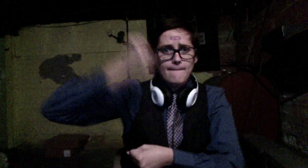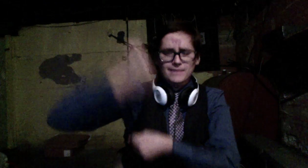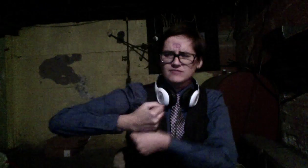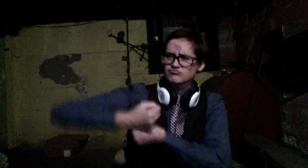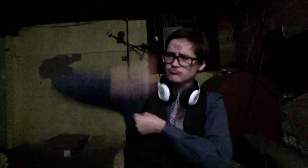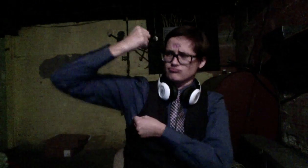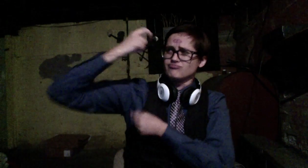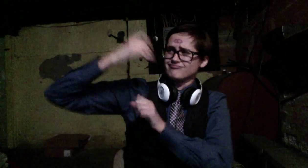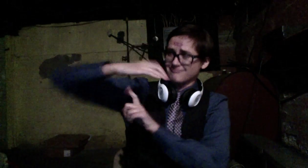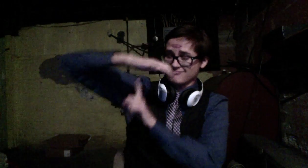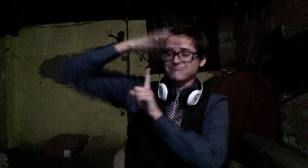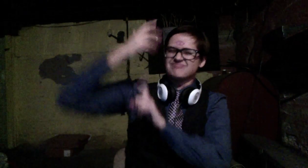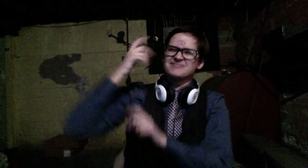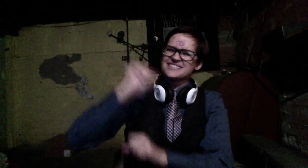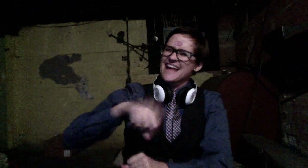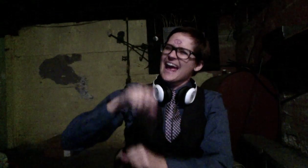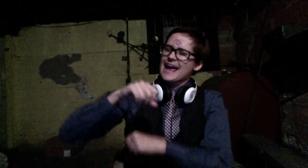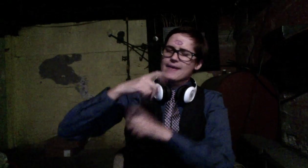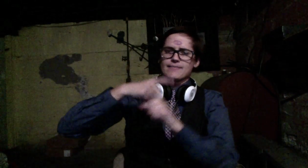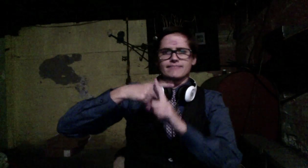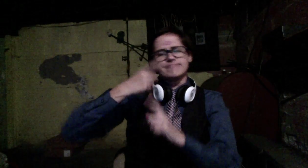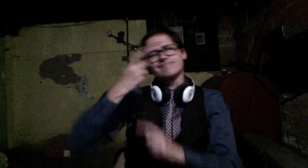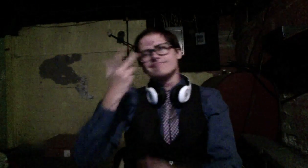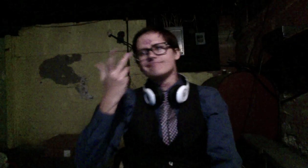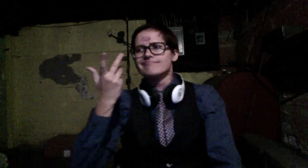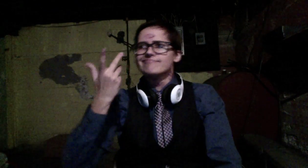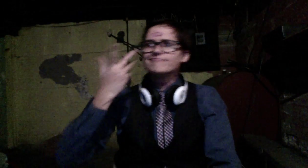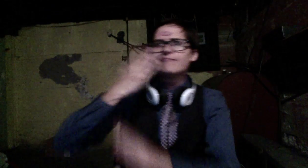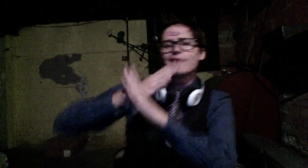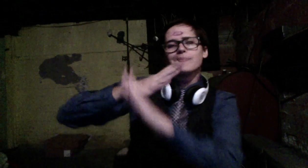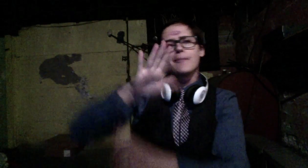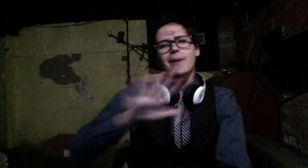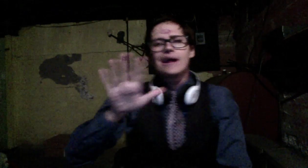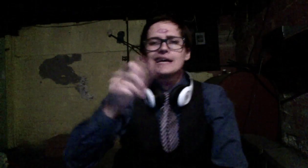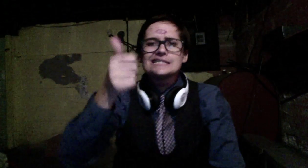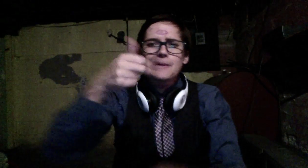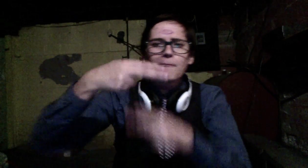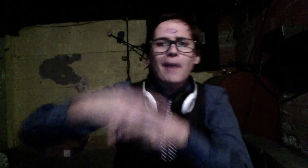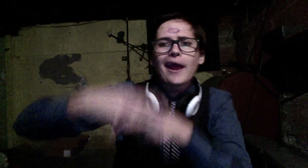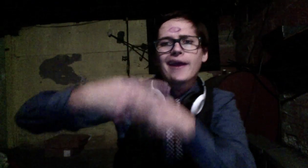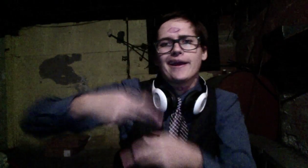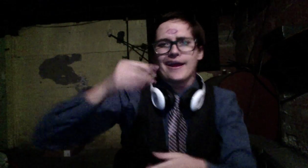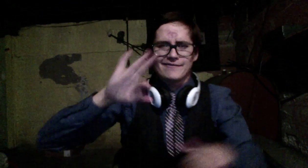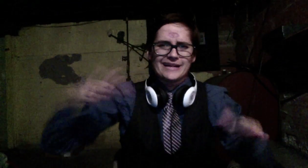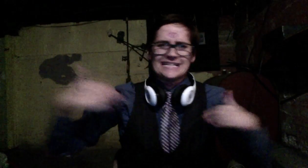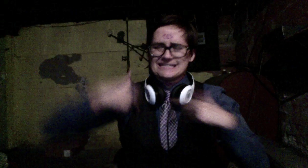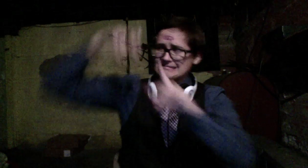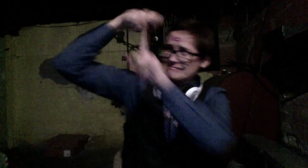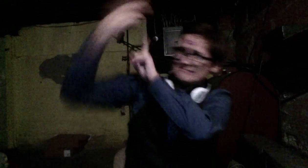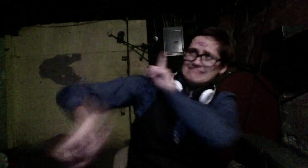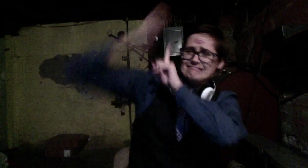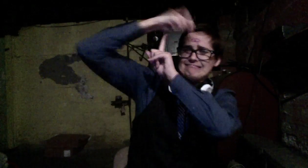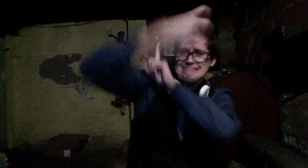COVER-TOP ABLE PREVENT ABOUT 10 POUND OF DEAD ANIMAL *falling on top of umbrella*